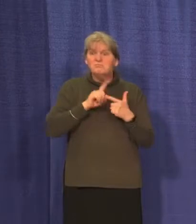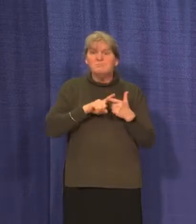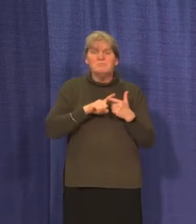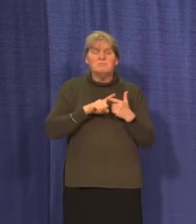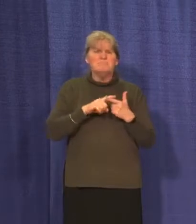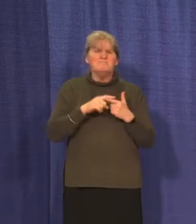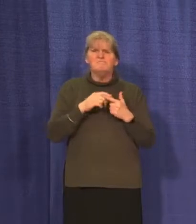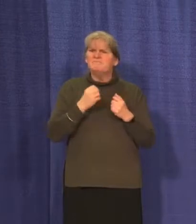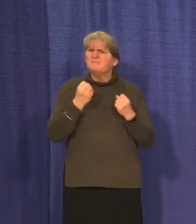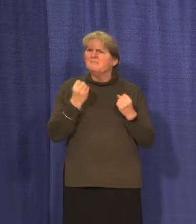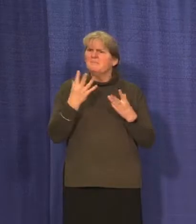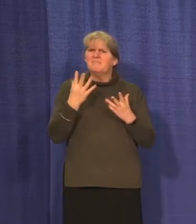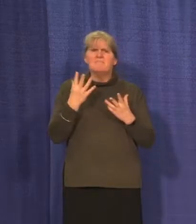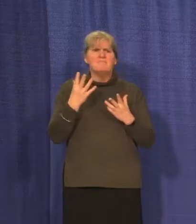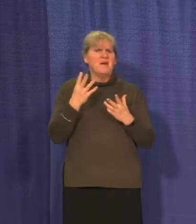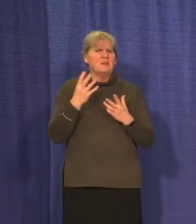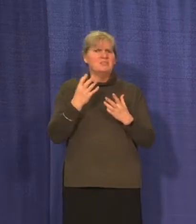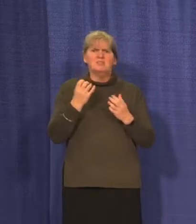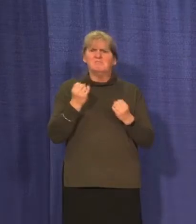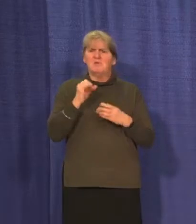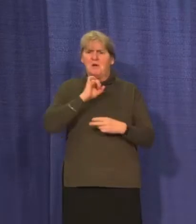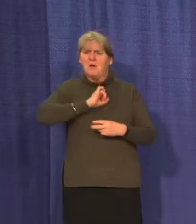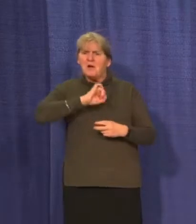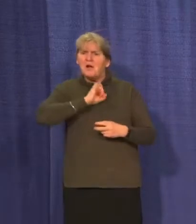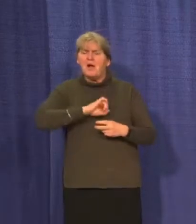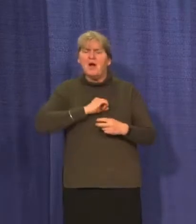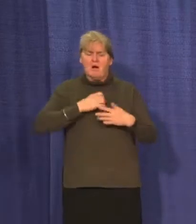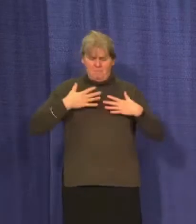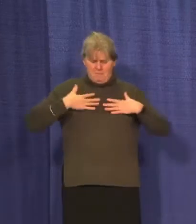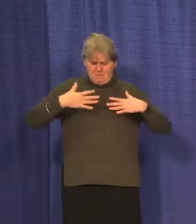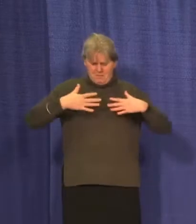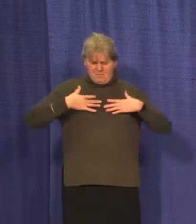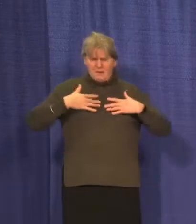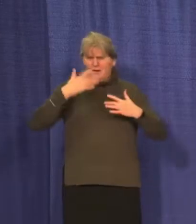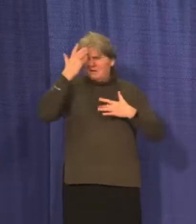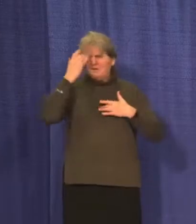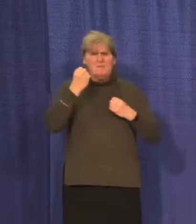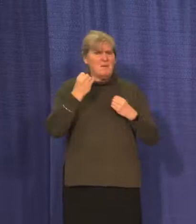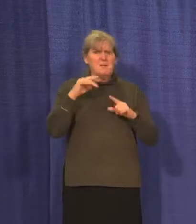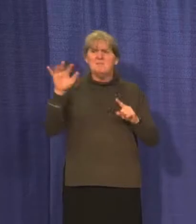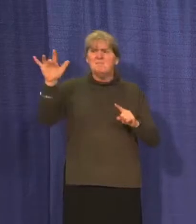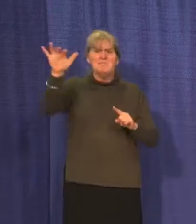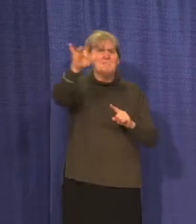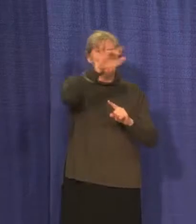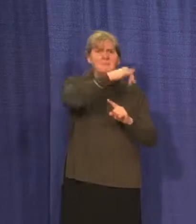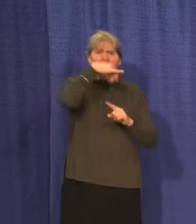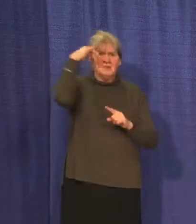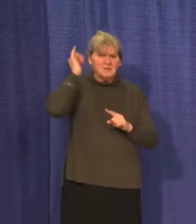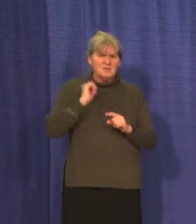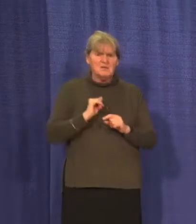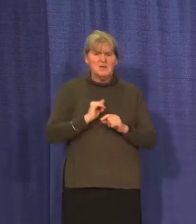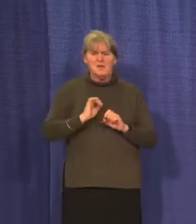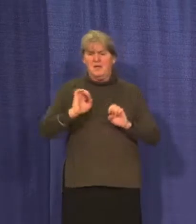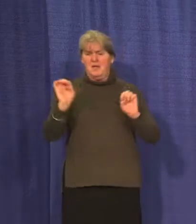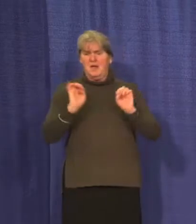We're hearing little about even colds and other respiratory illnesses circulating. Emergency visits for flulike